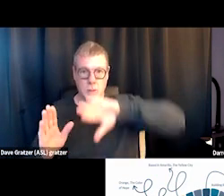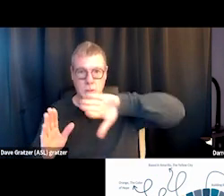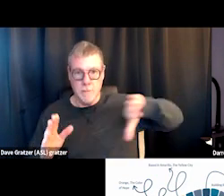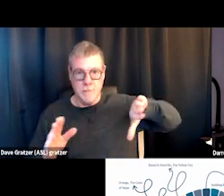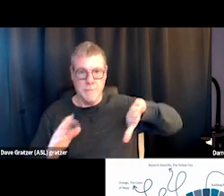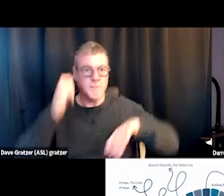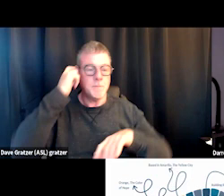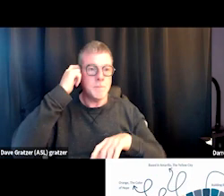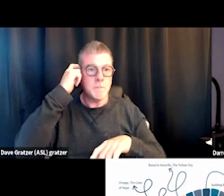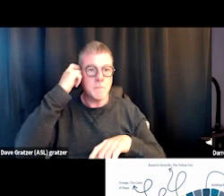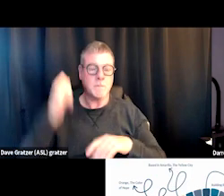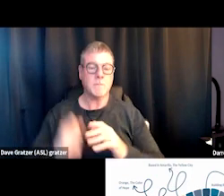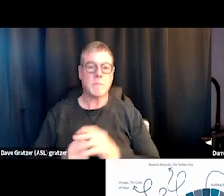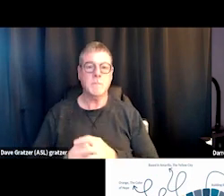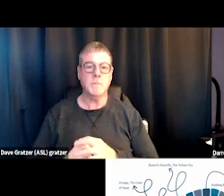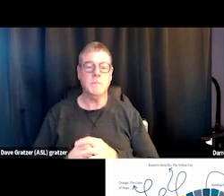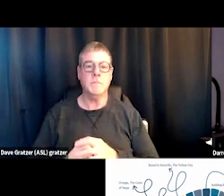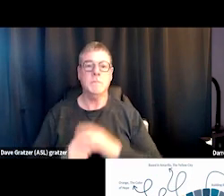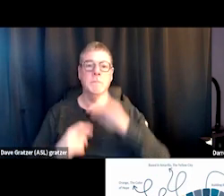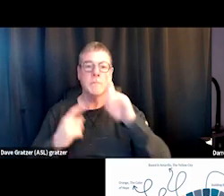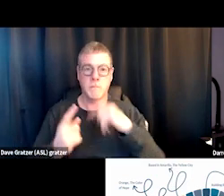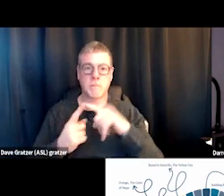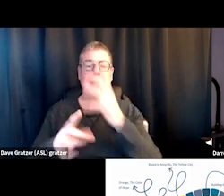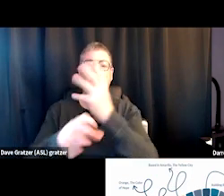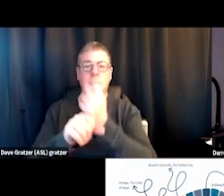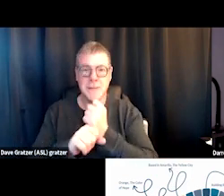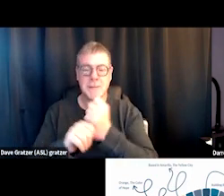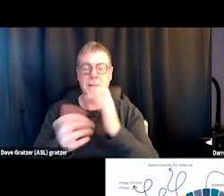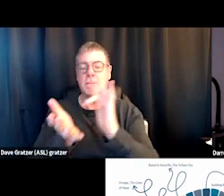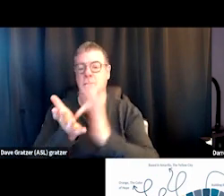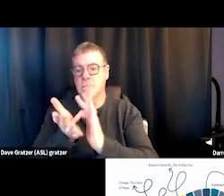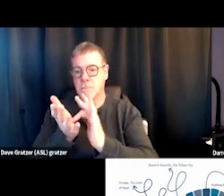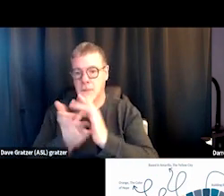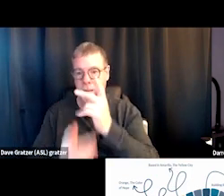when I get to the Progress House description. So they're gonna receive primary medical care, withdrawal management,